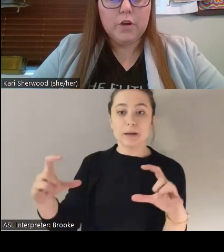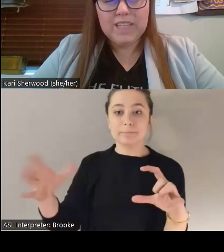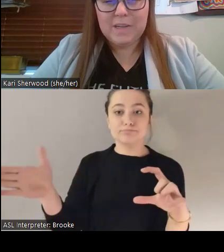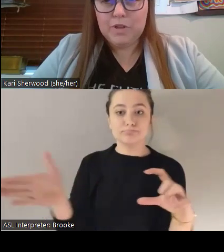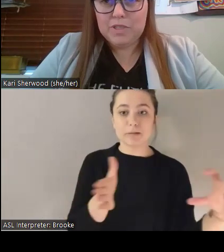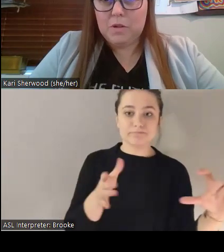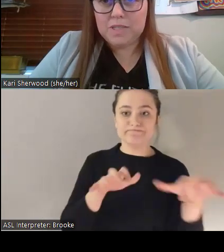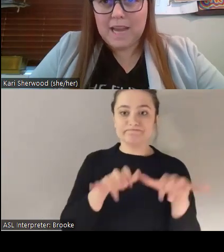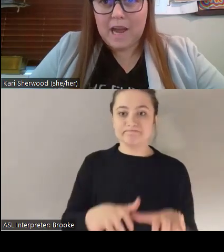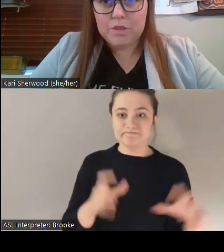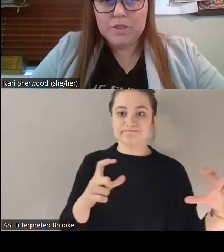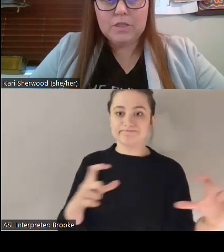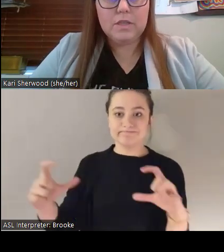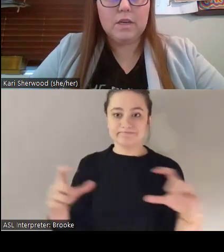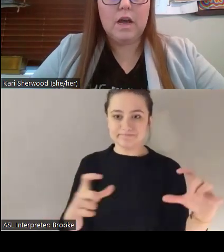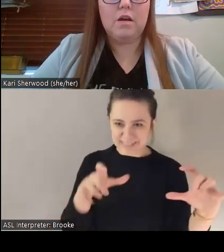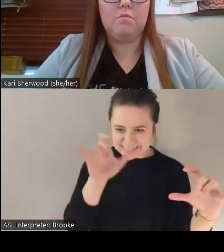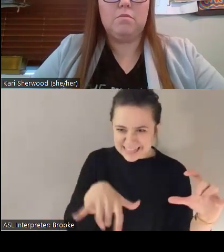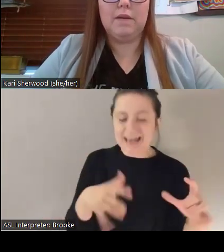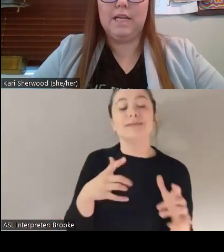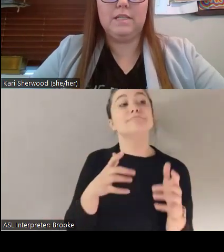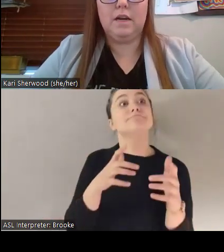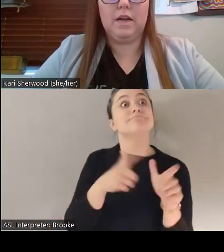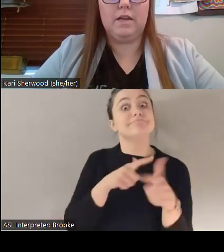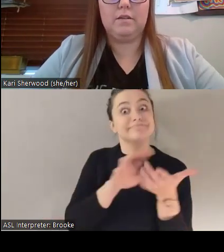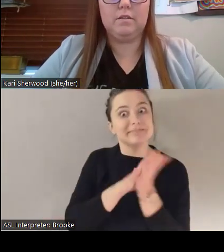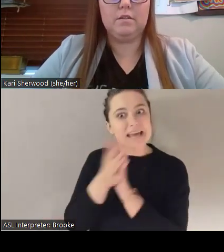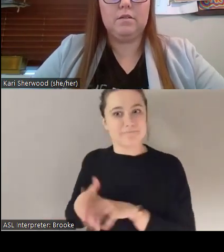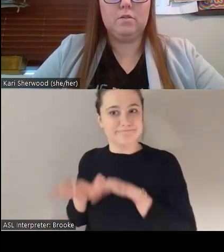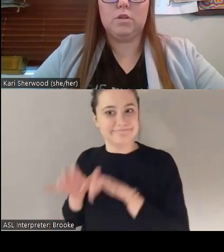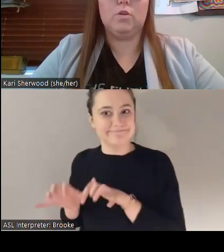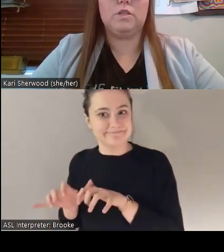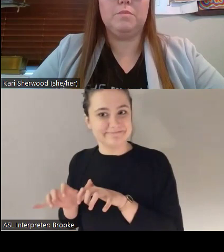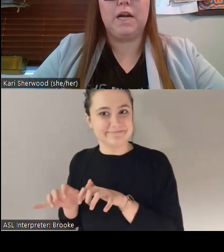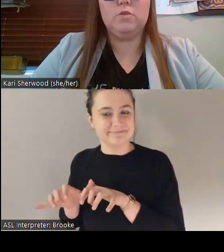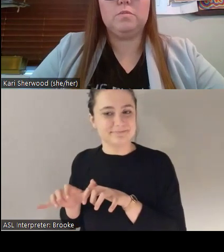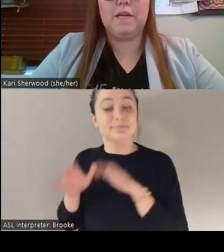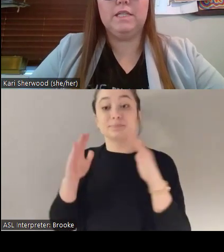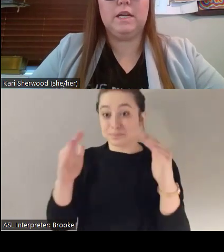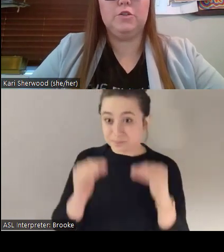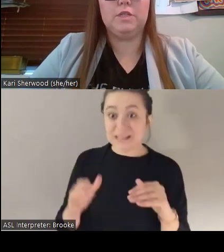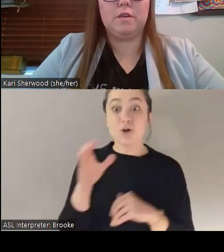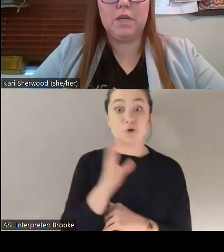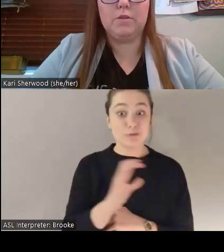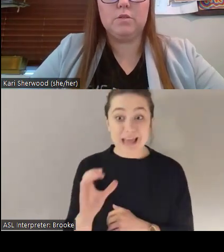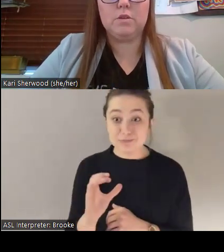good example is closed captions. My kids and I or subtitles -- my kids and I use the subtitles